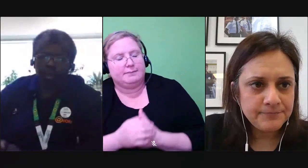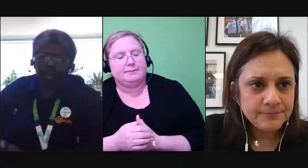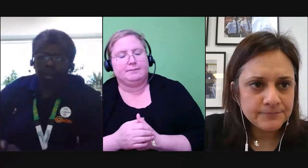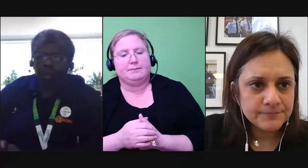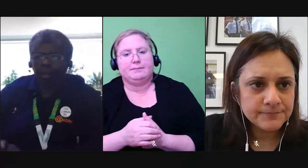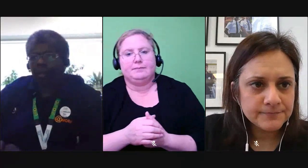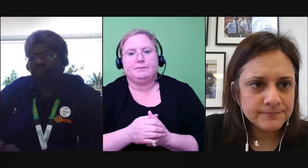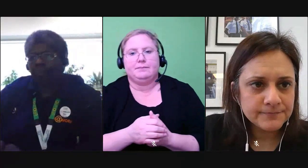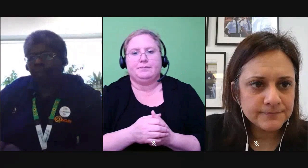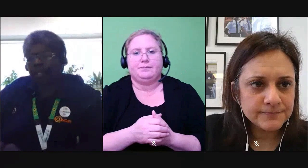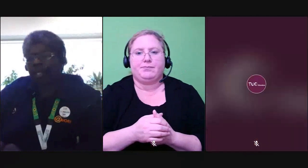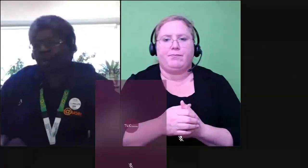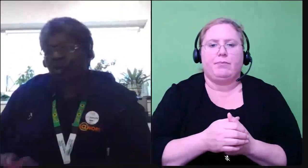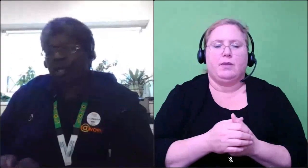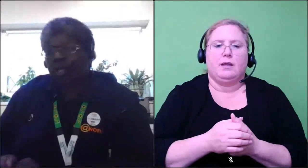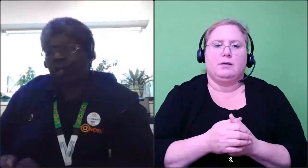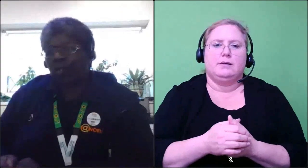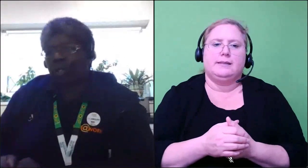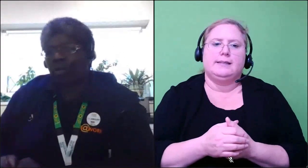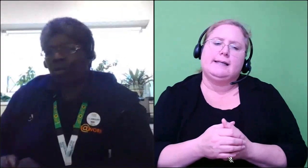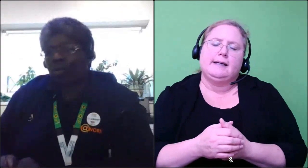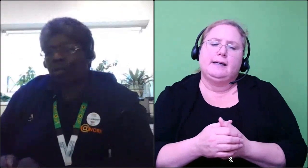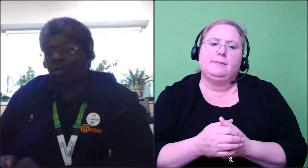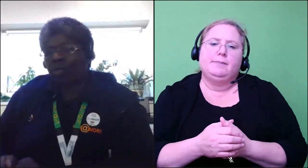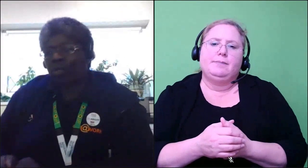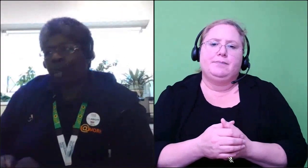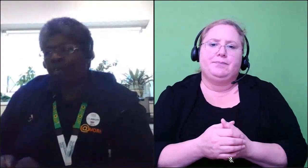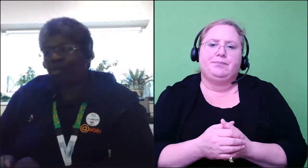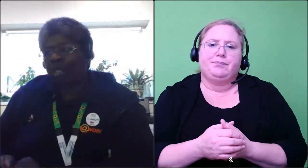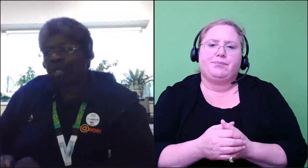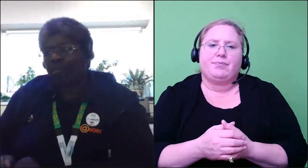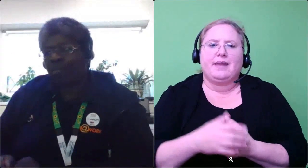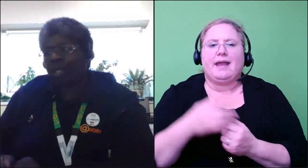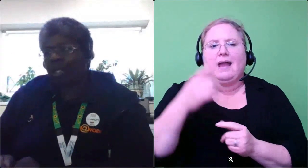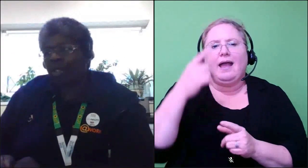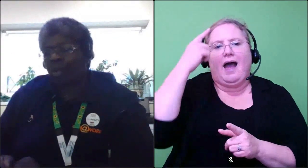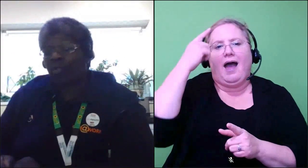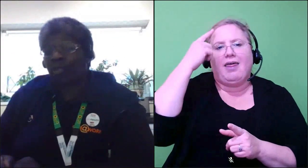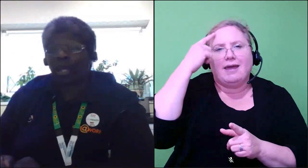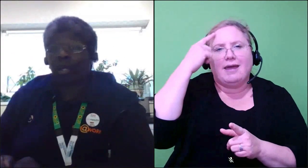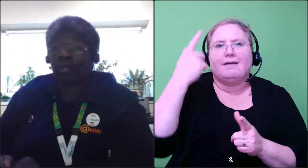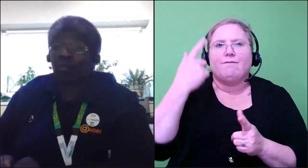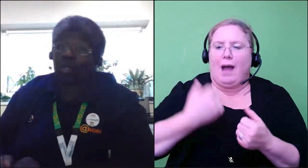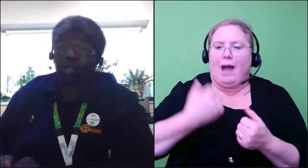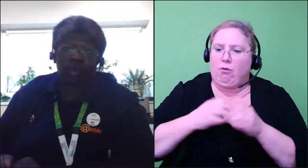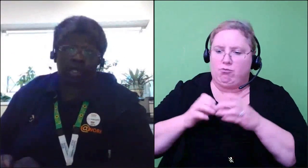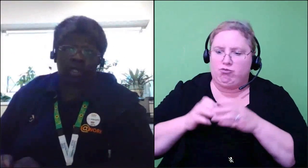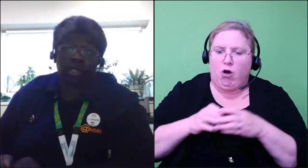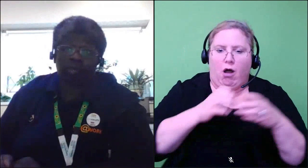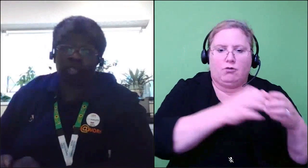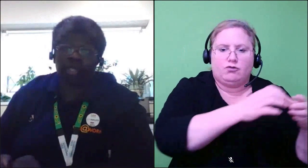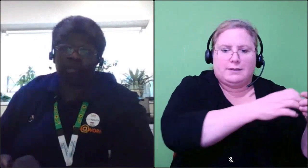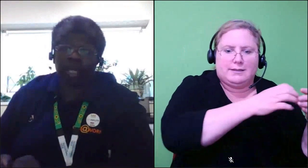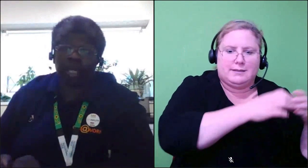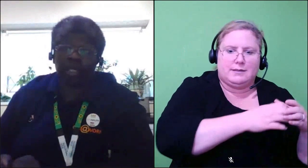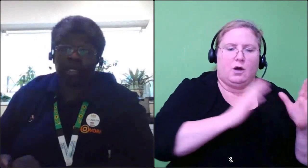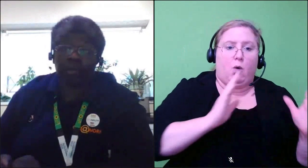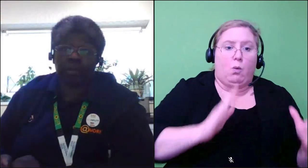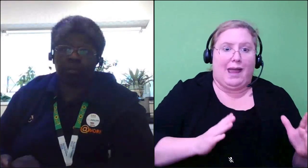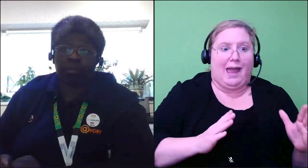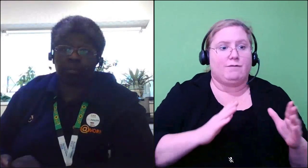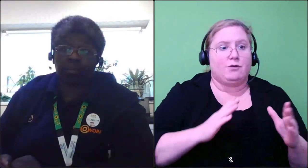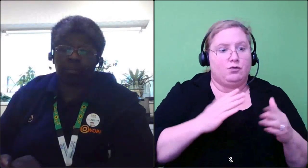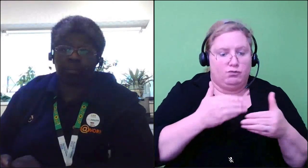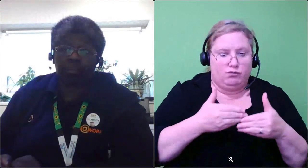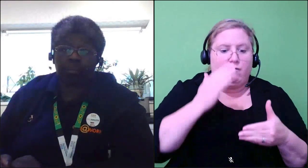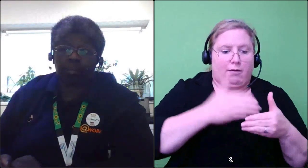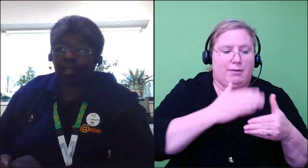Umm, I think with -- to for start, have we got equality offices in place?